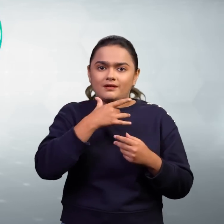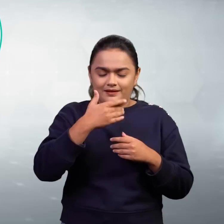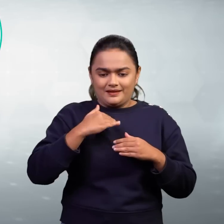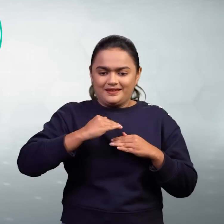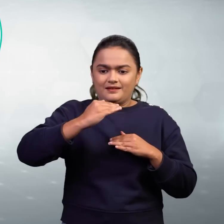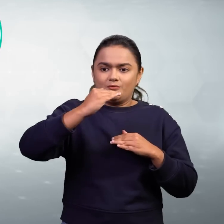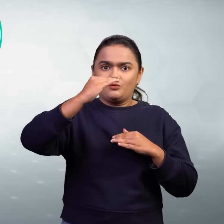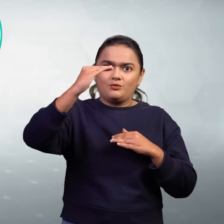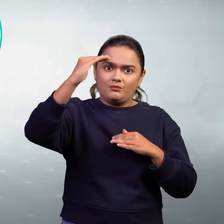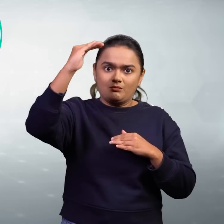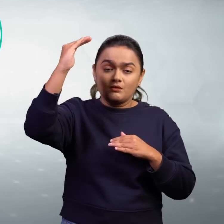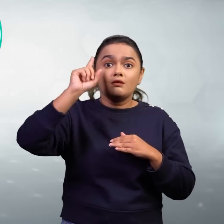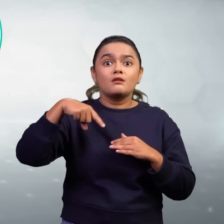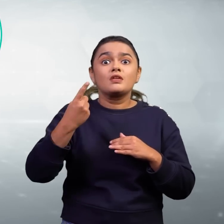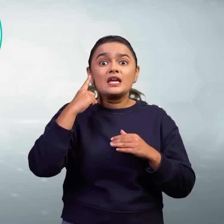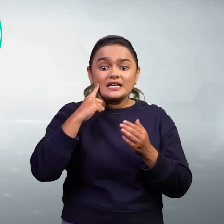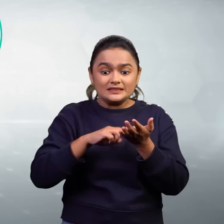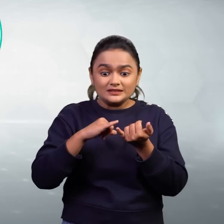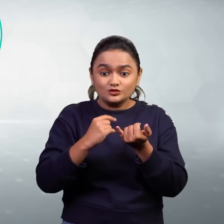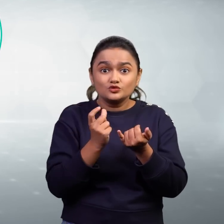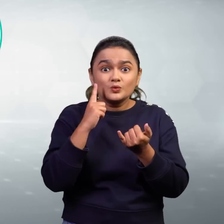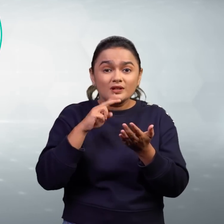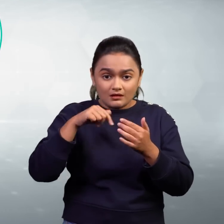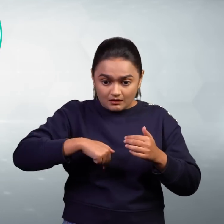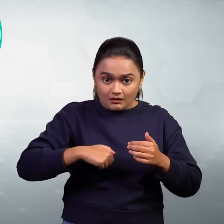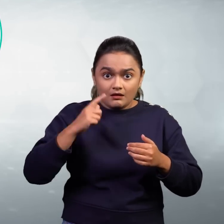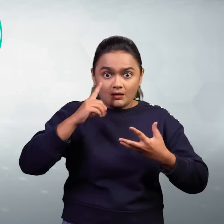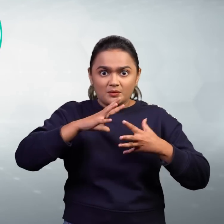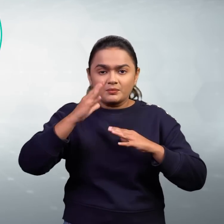As we age, insulin production decreases.